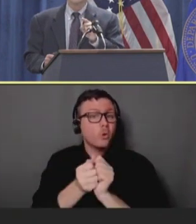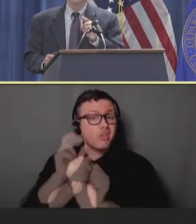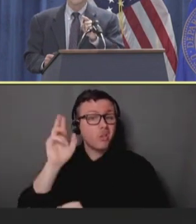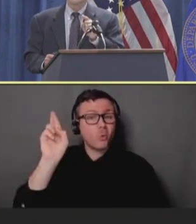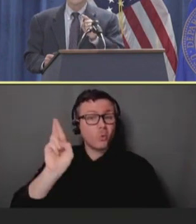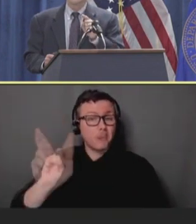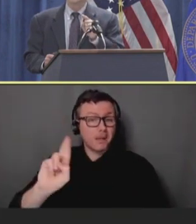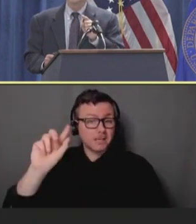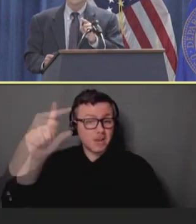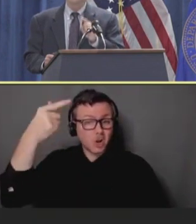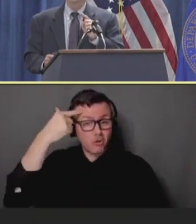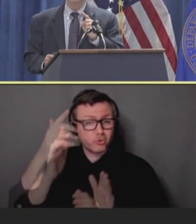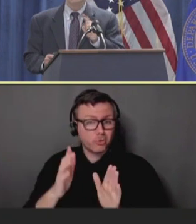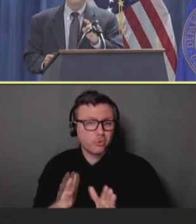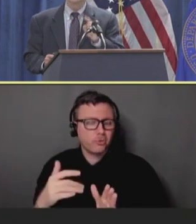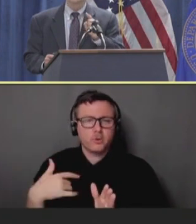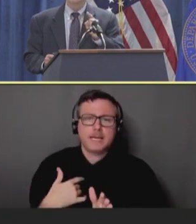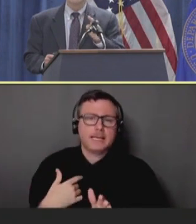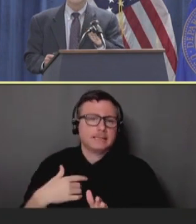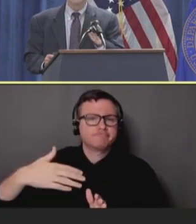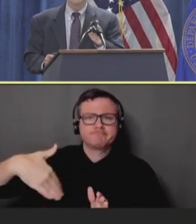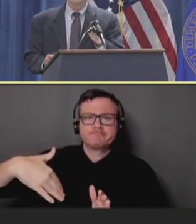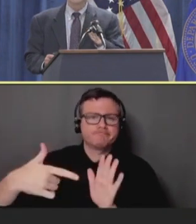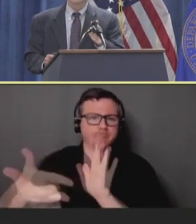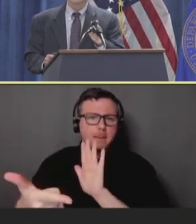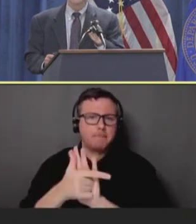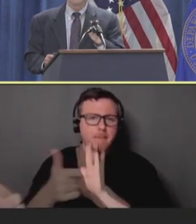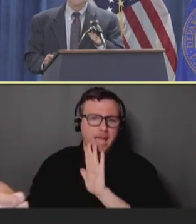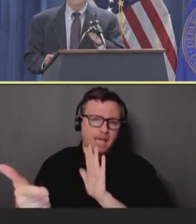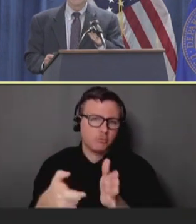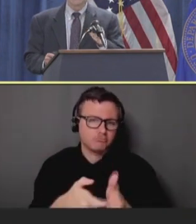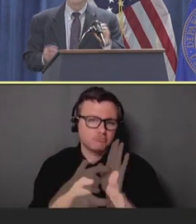that has not banned mandates.